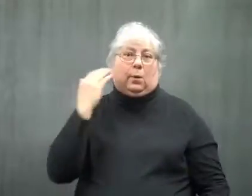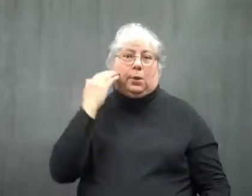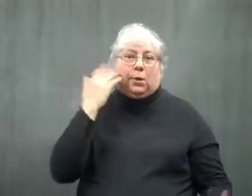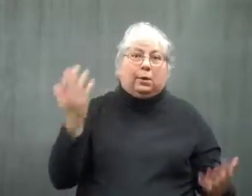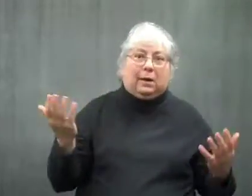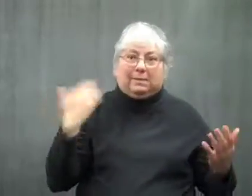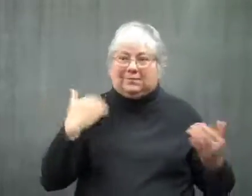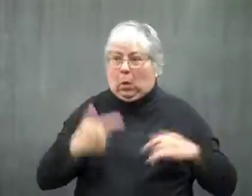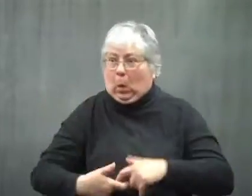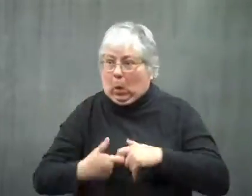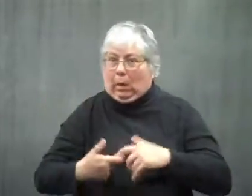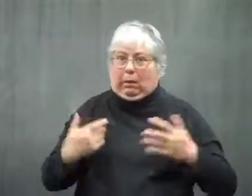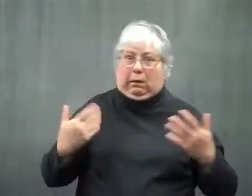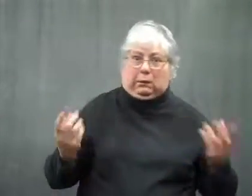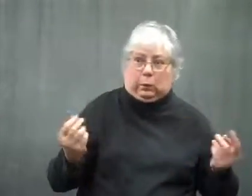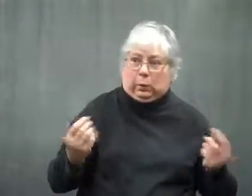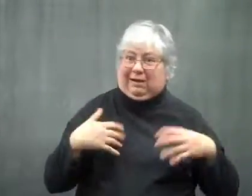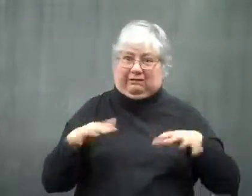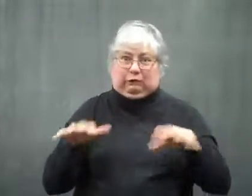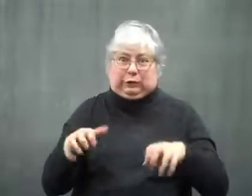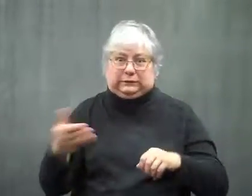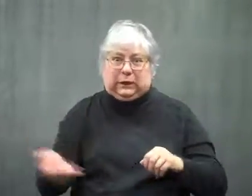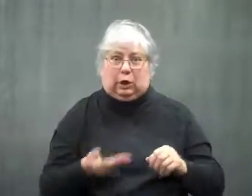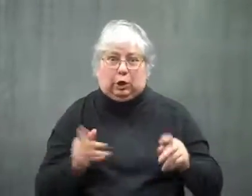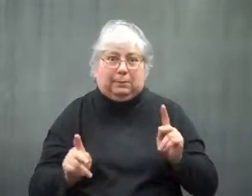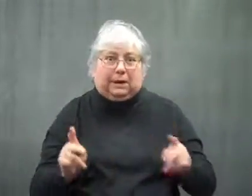Now they know. Programs have been suspended and hiring freezes instituted.